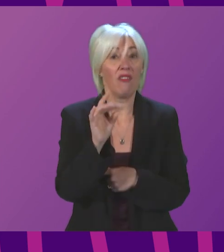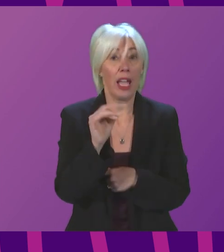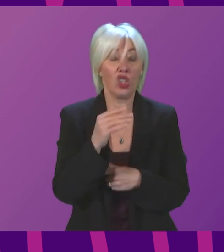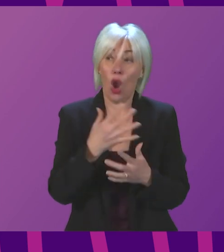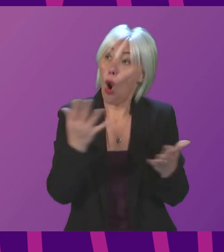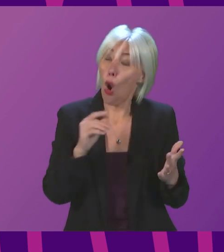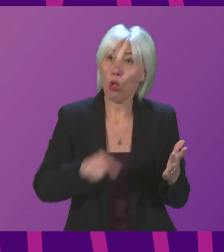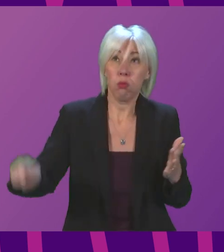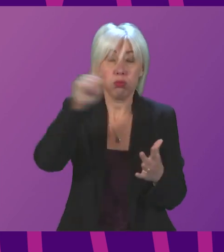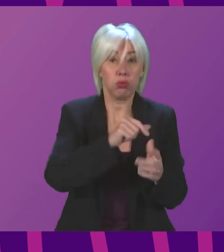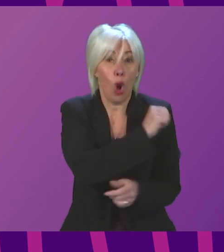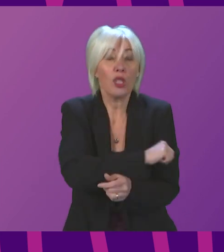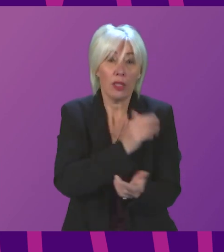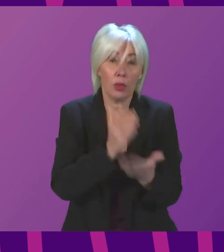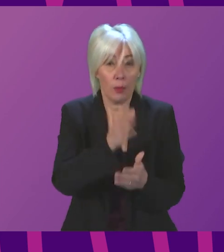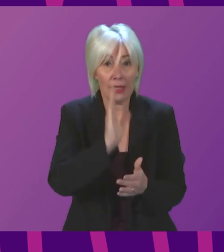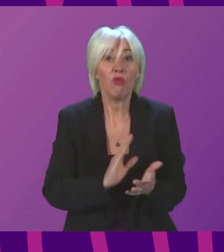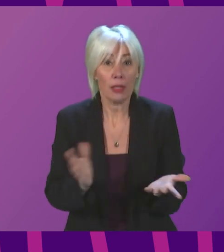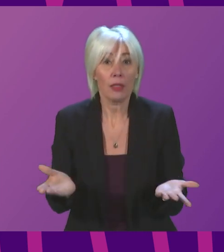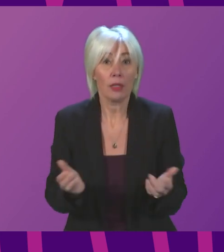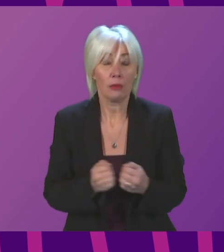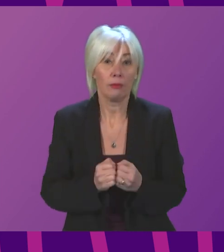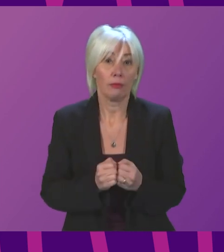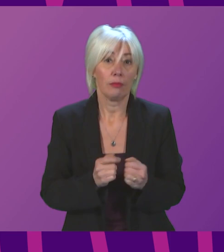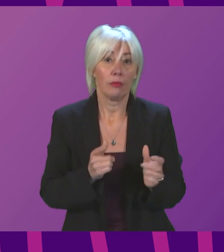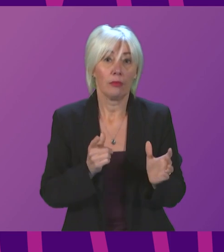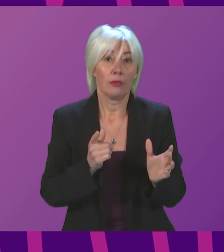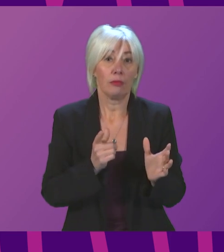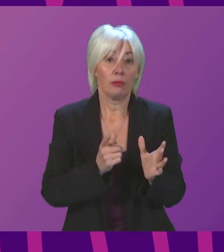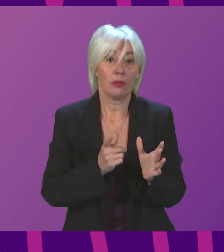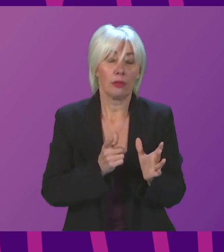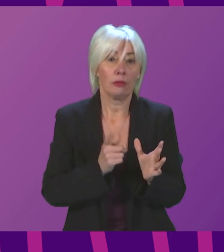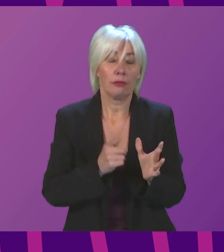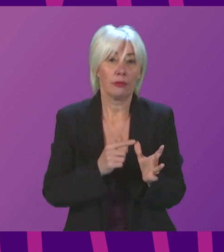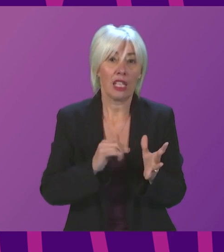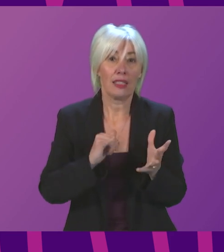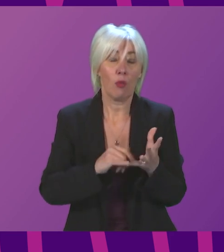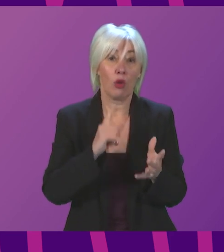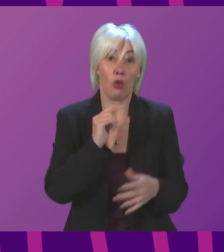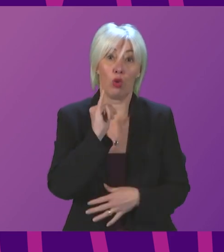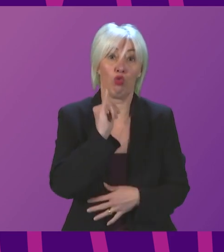and at every other hospital, which is what I expect. The First Minister was wrong last week, and she is wrong this week, on the criteria for